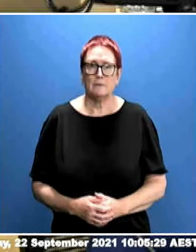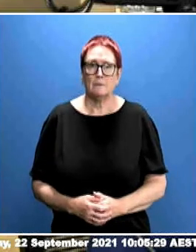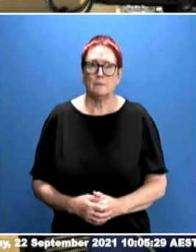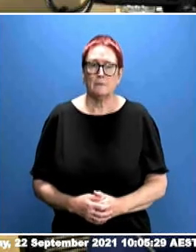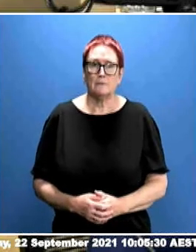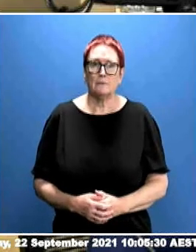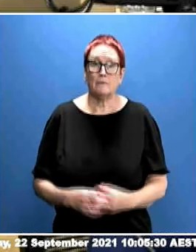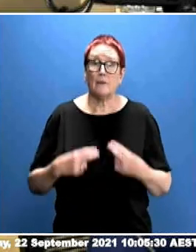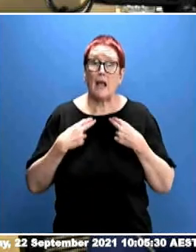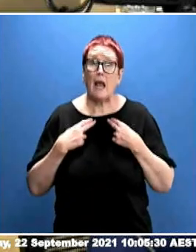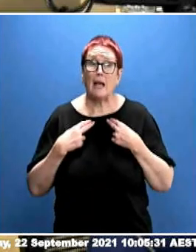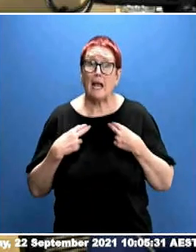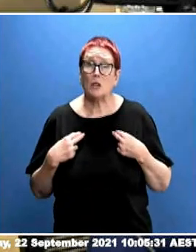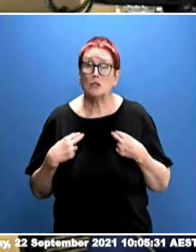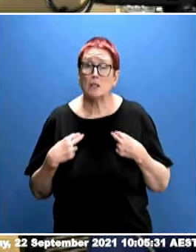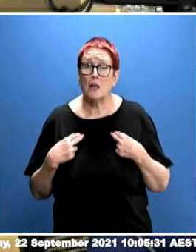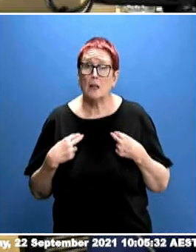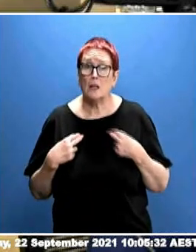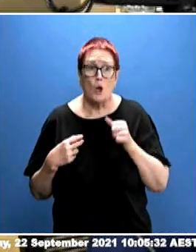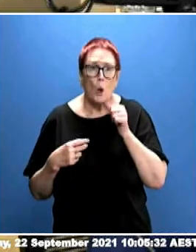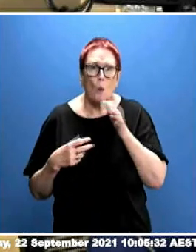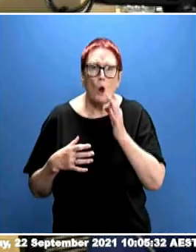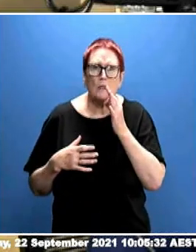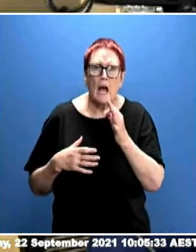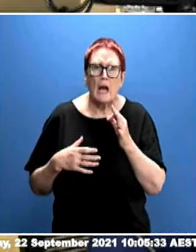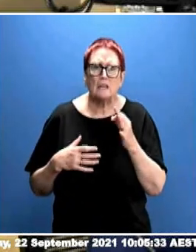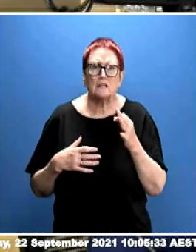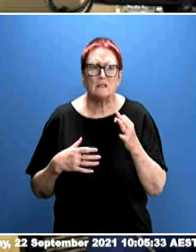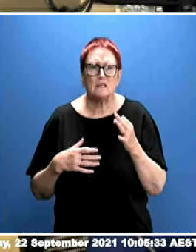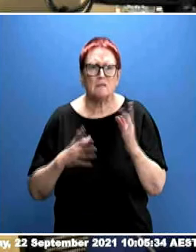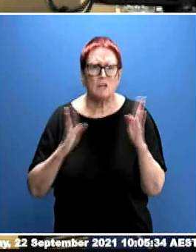Counsel Assisting will not be urging the Commission to make particular factual